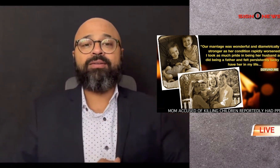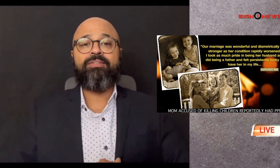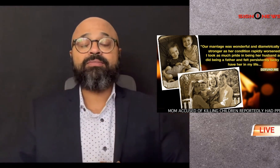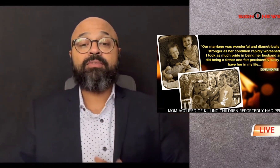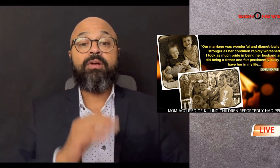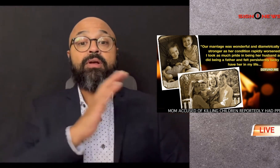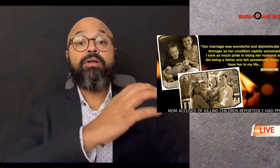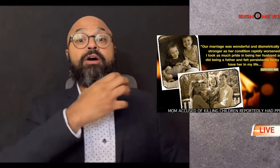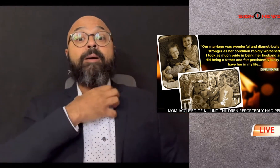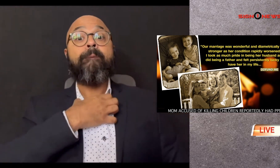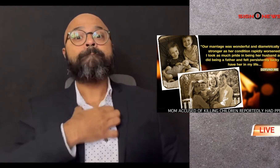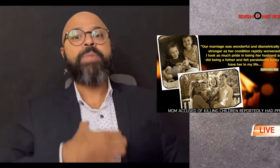her passion